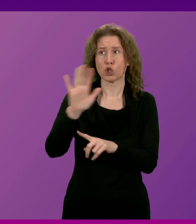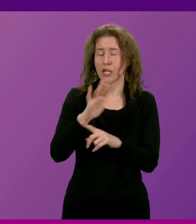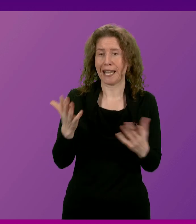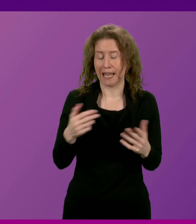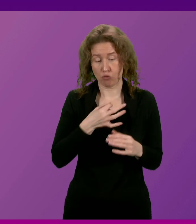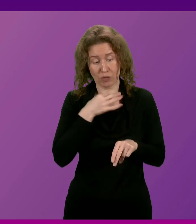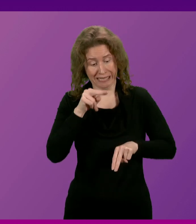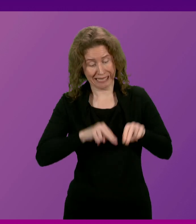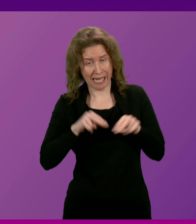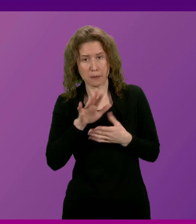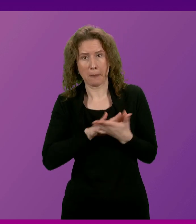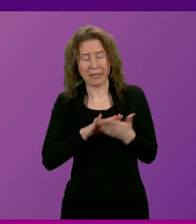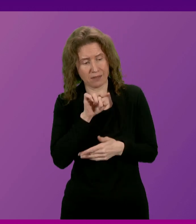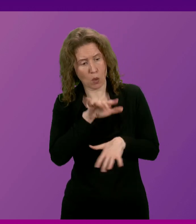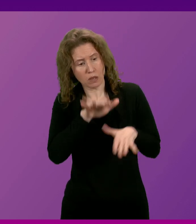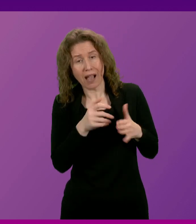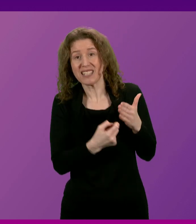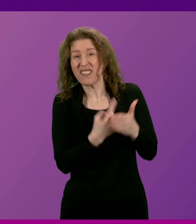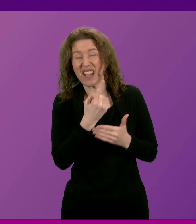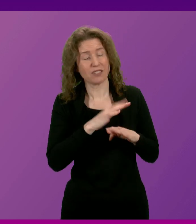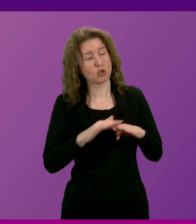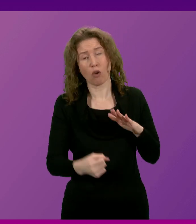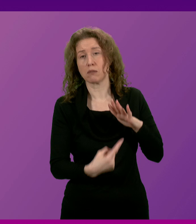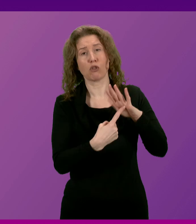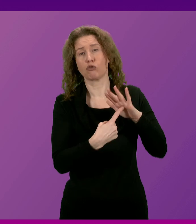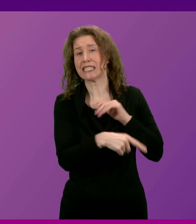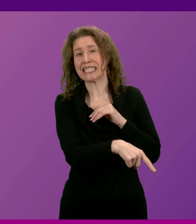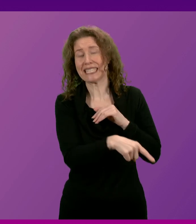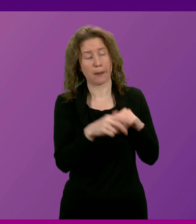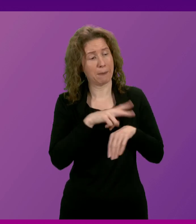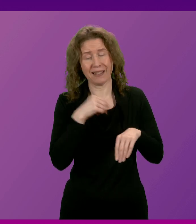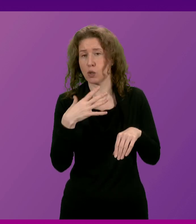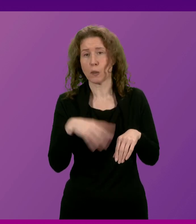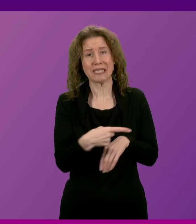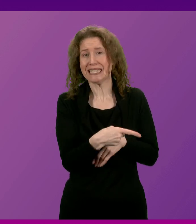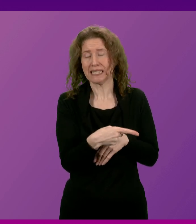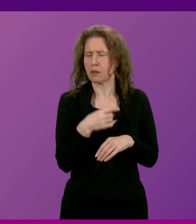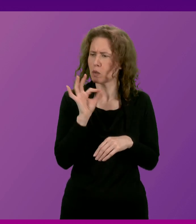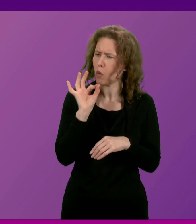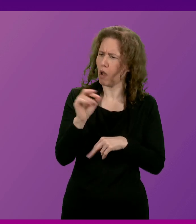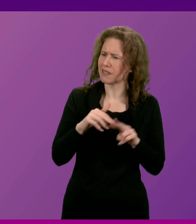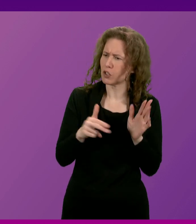assessment model means that such events are no longer considered a policing priority. Does